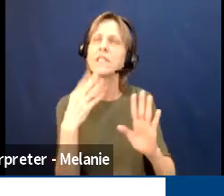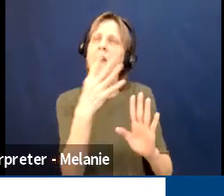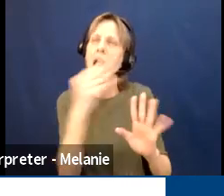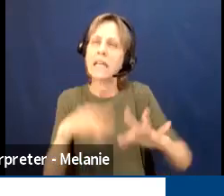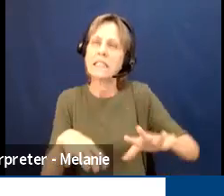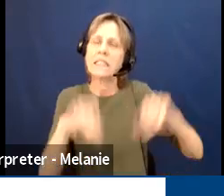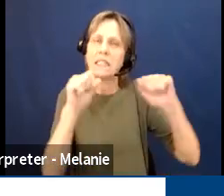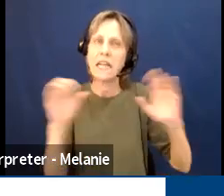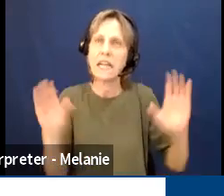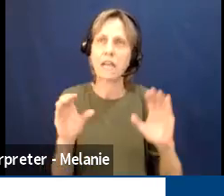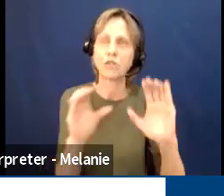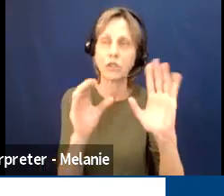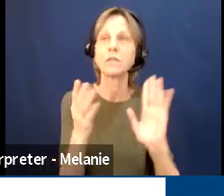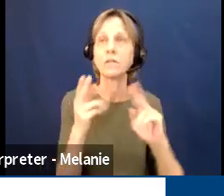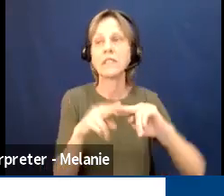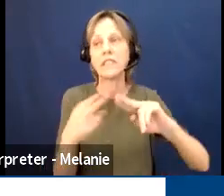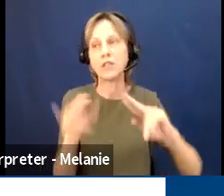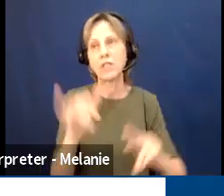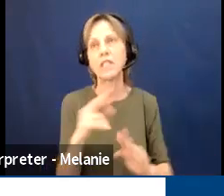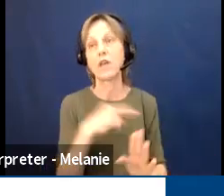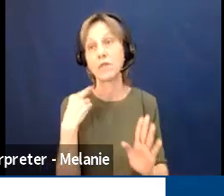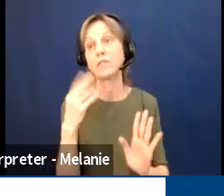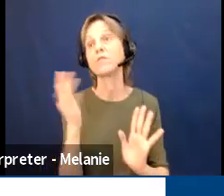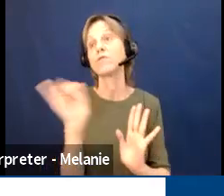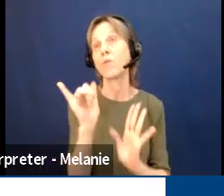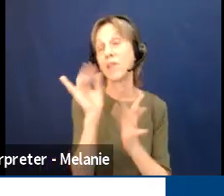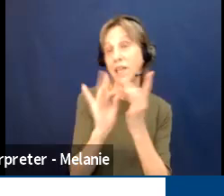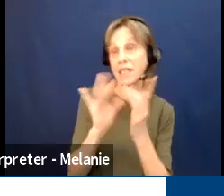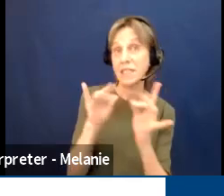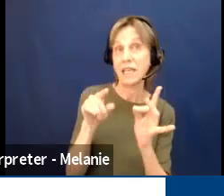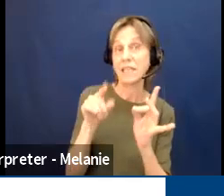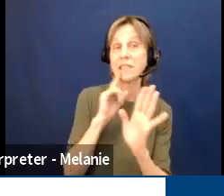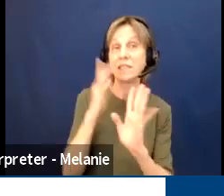to to decrease that risk so as I said this is an innovative partnership that we've been doing